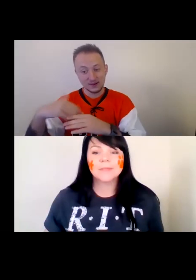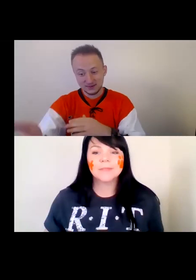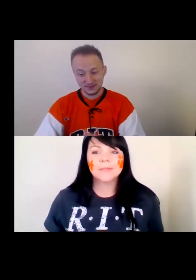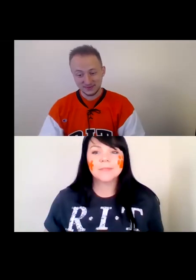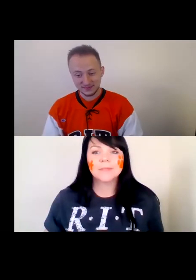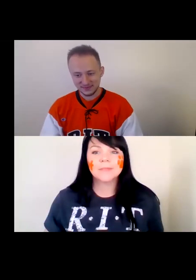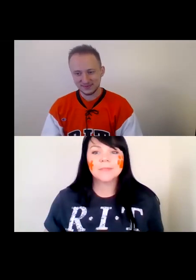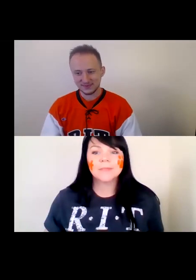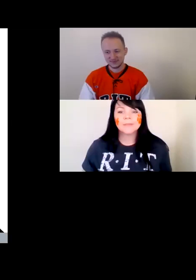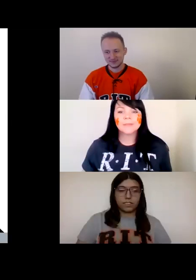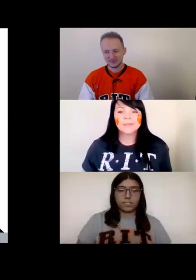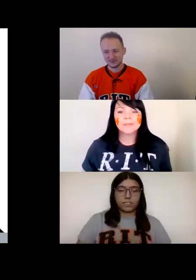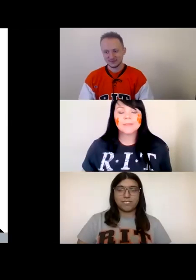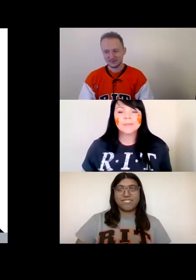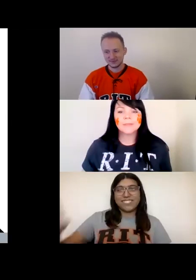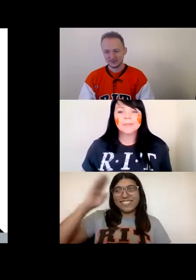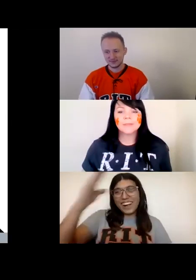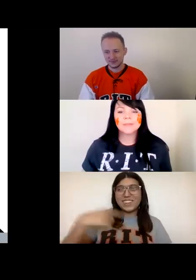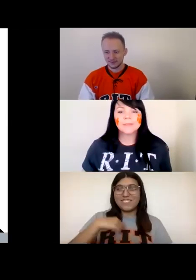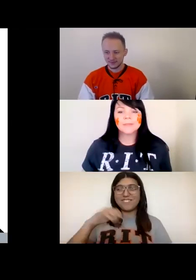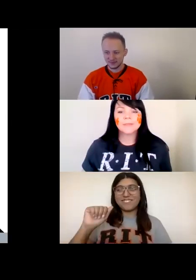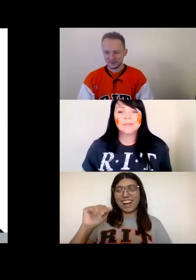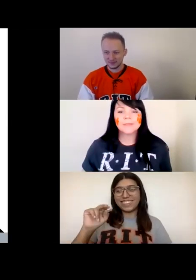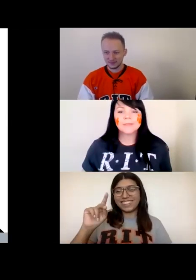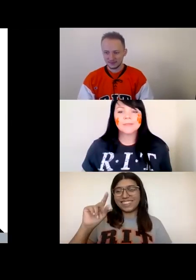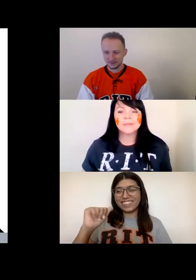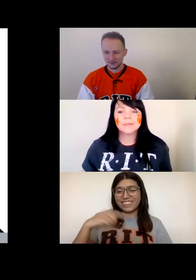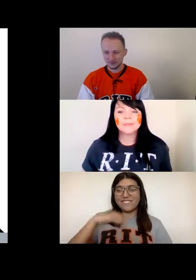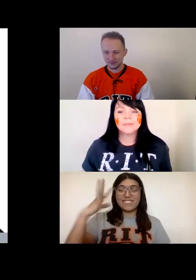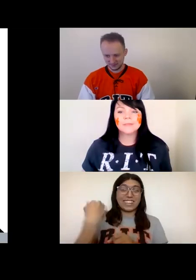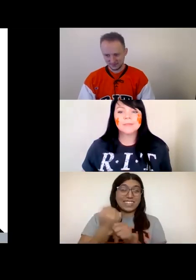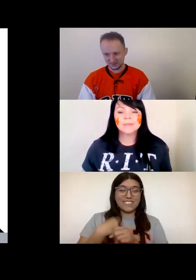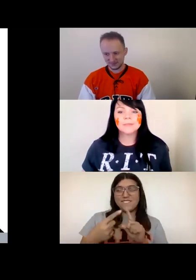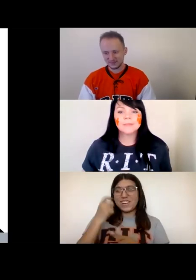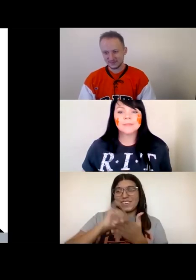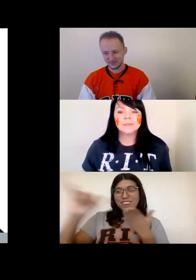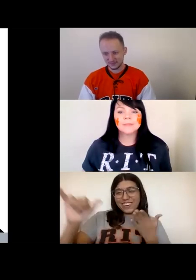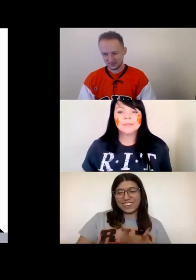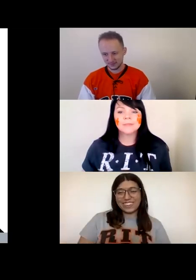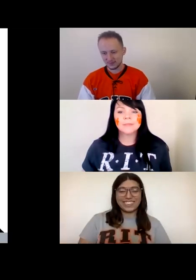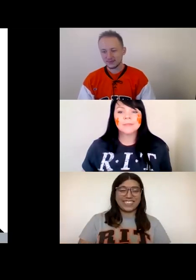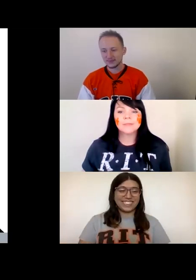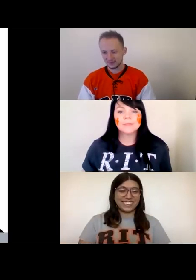Matt: And next! Amanda: Hi, everyone. I am also a fourth-year student, and I am from New York.